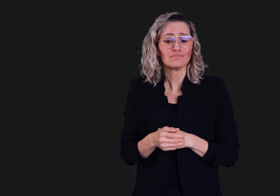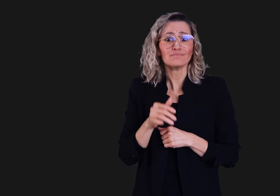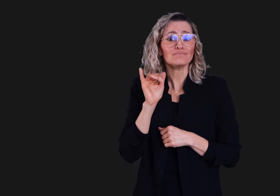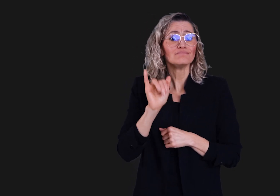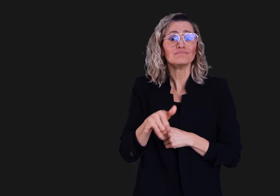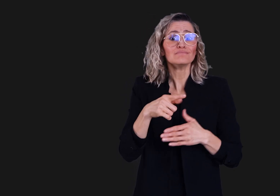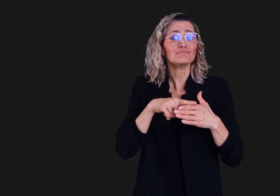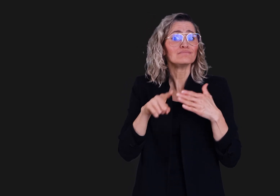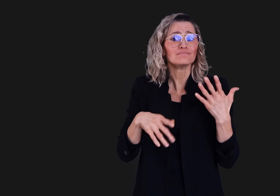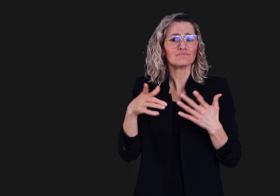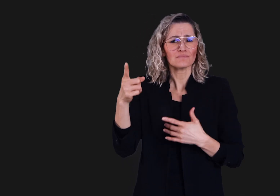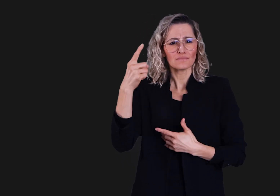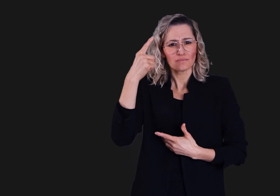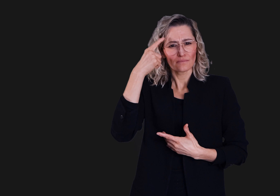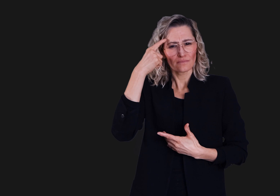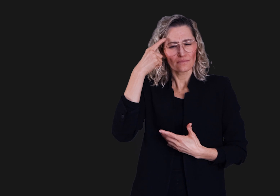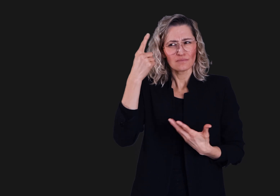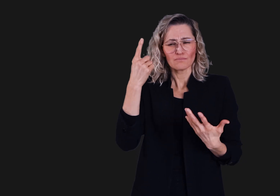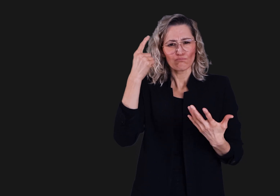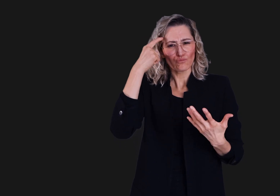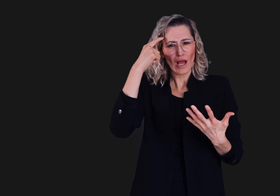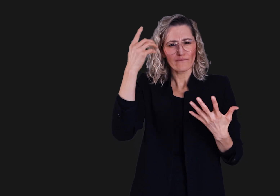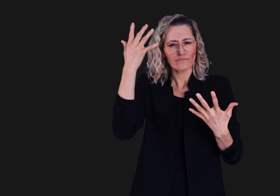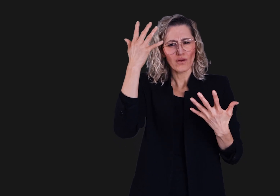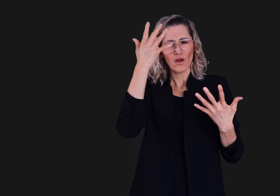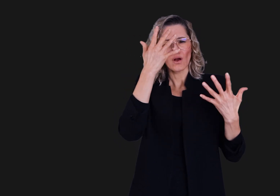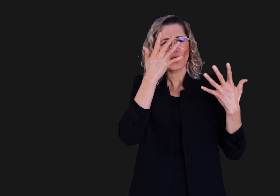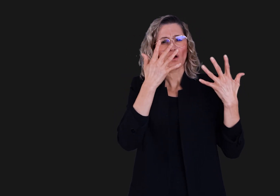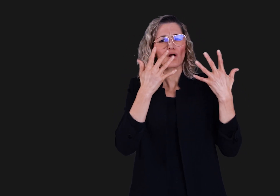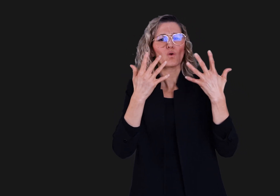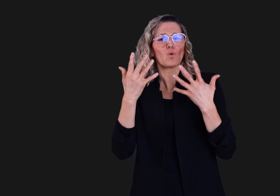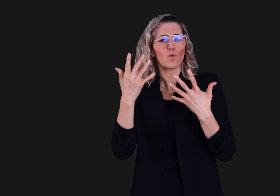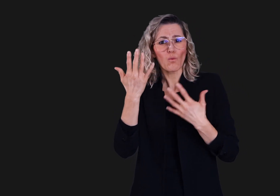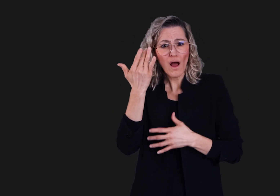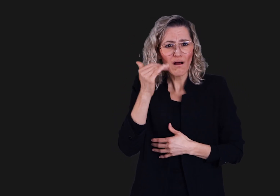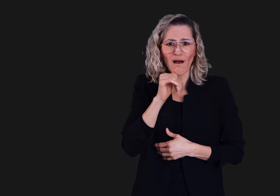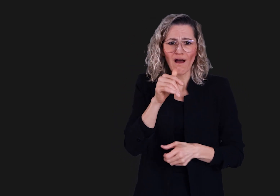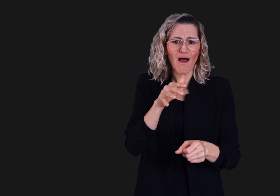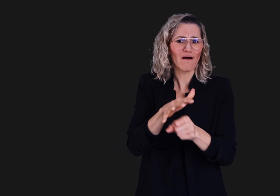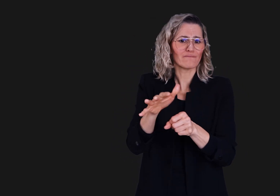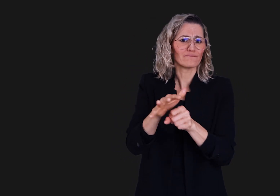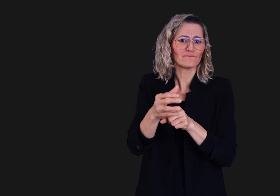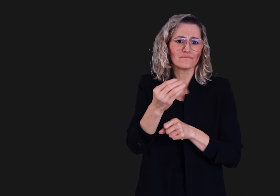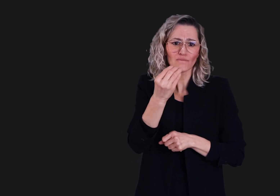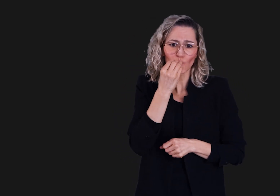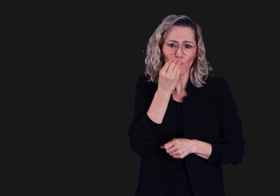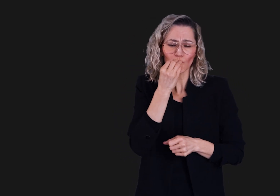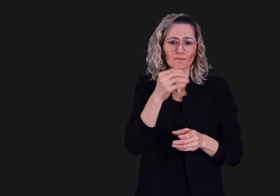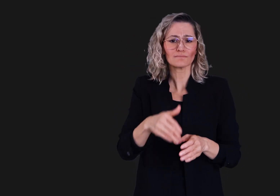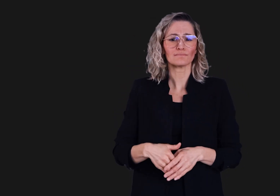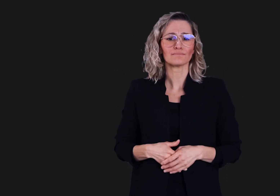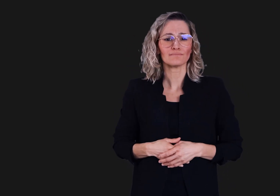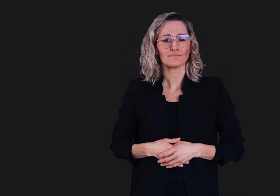This made her feel like she was in a “brain fog.” This was because she was not getting enough to eat.